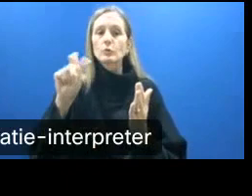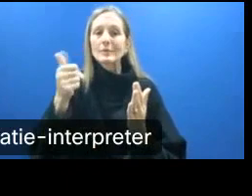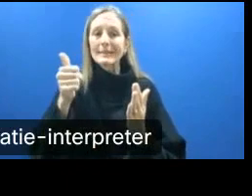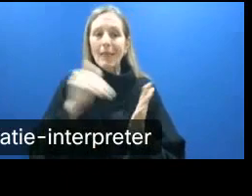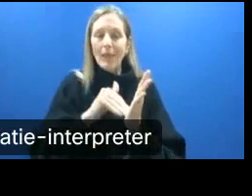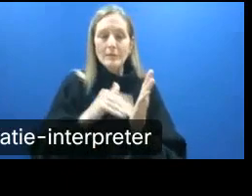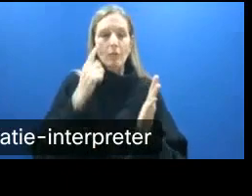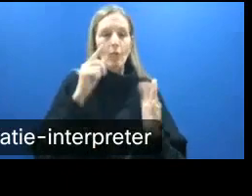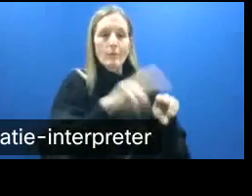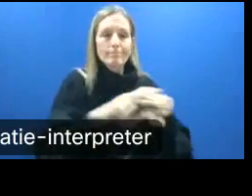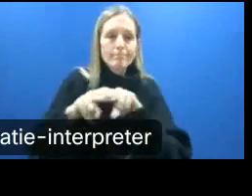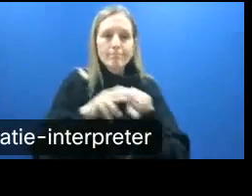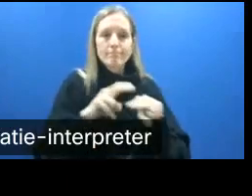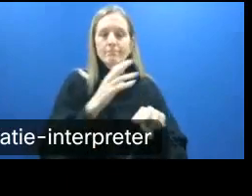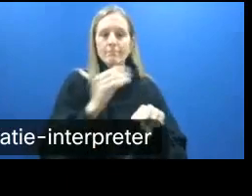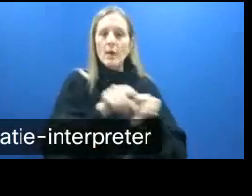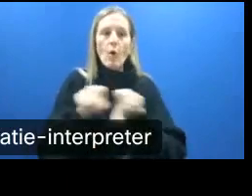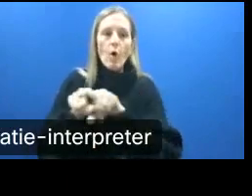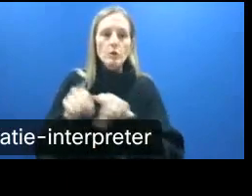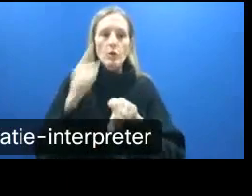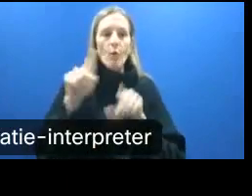To the main entry and exterior.